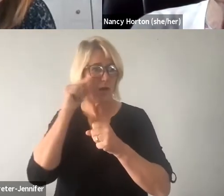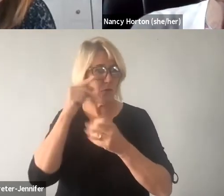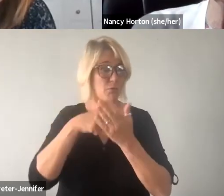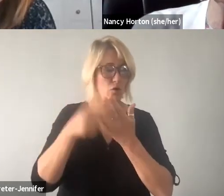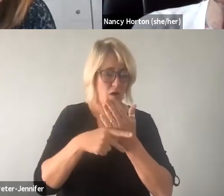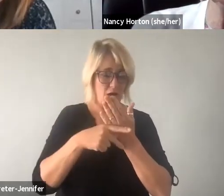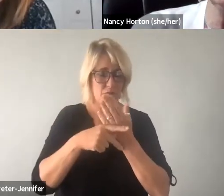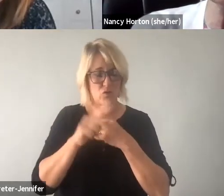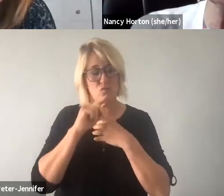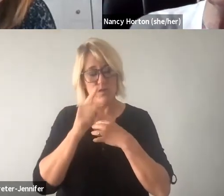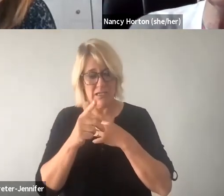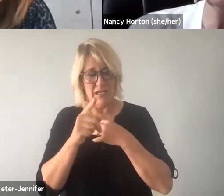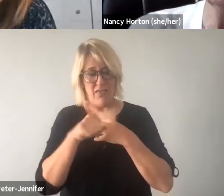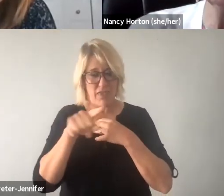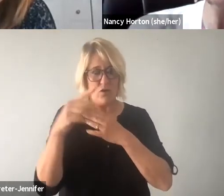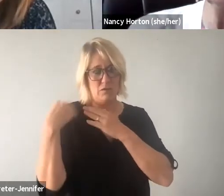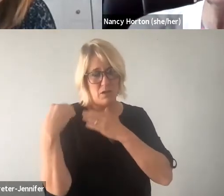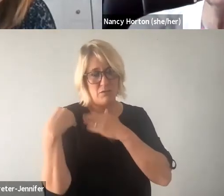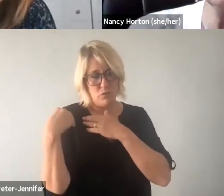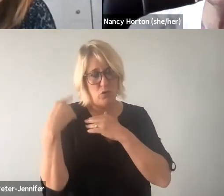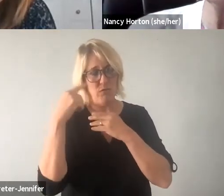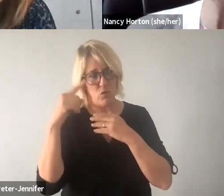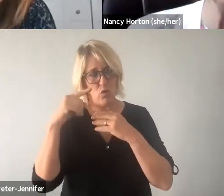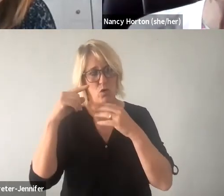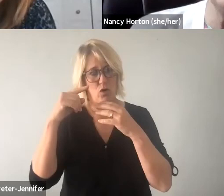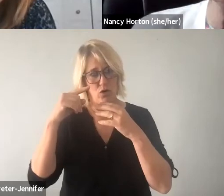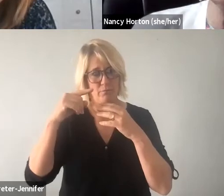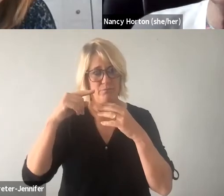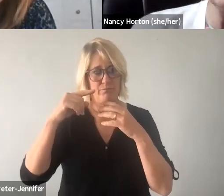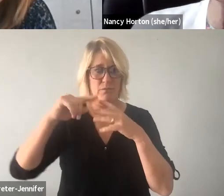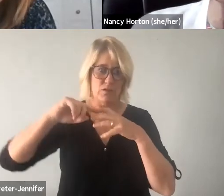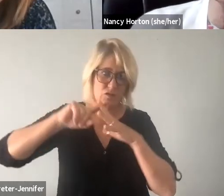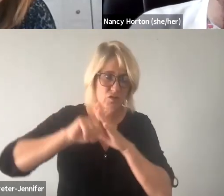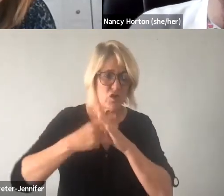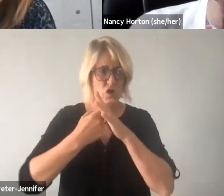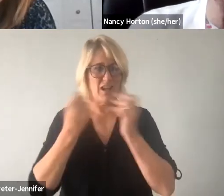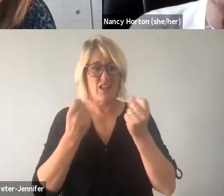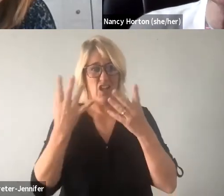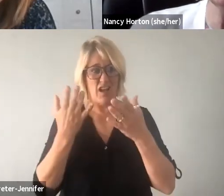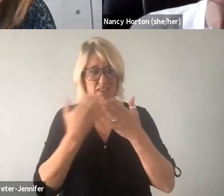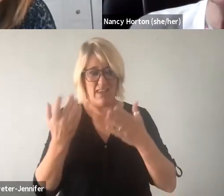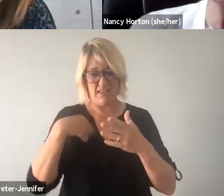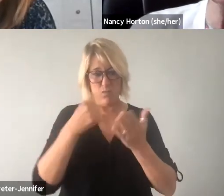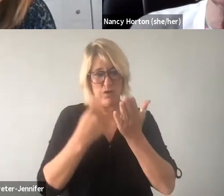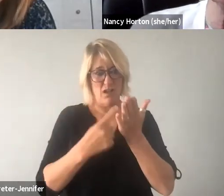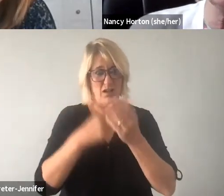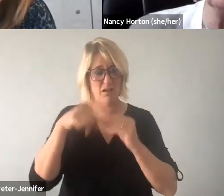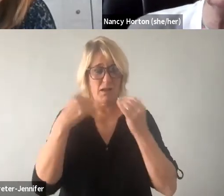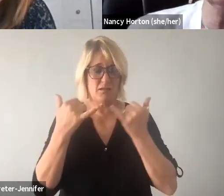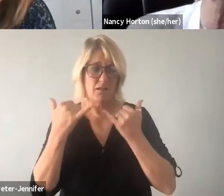going out in the community, working with, say, state and local government programs which are really, ultimately,